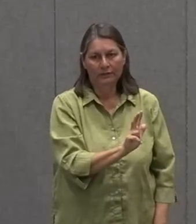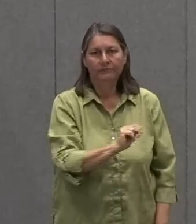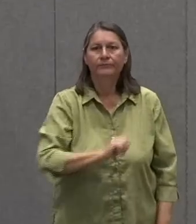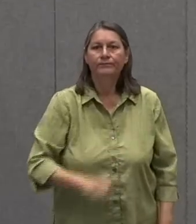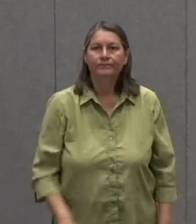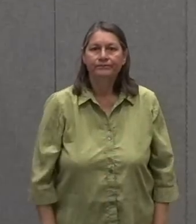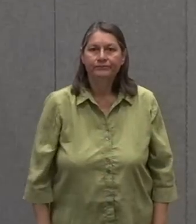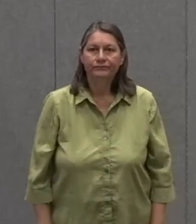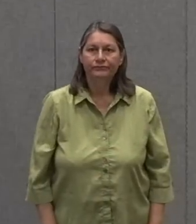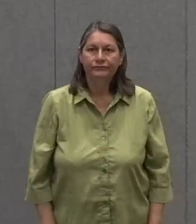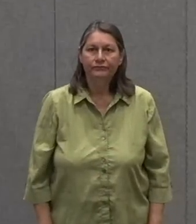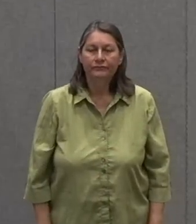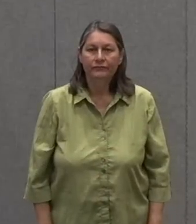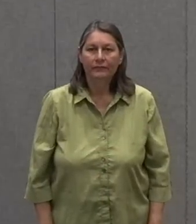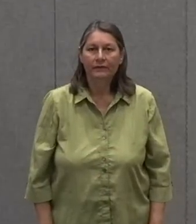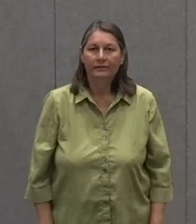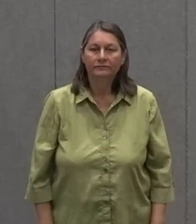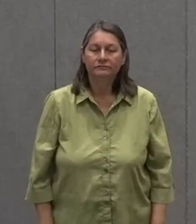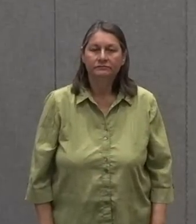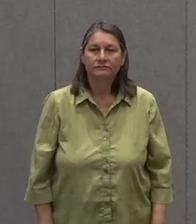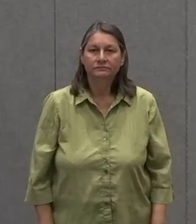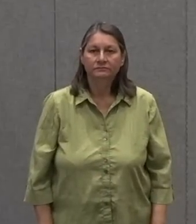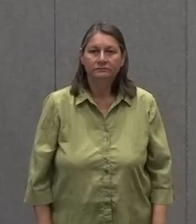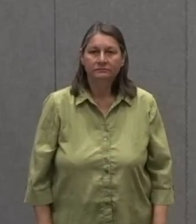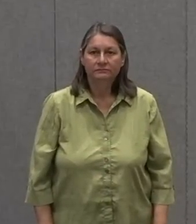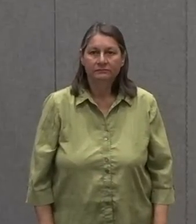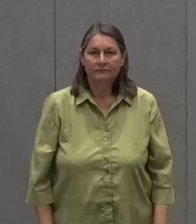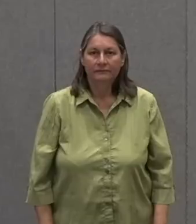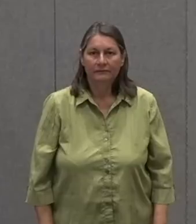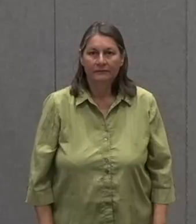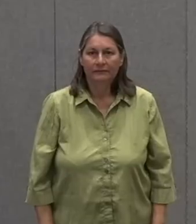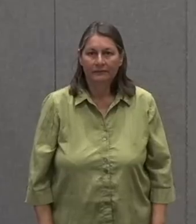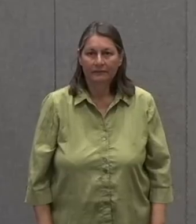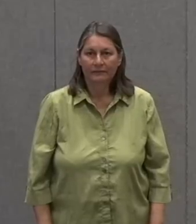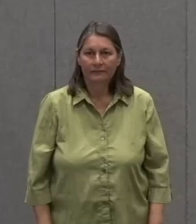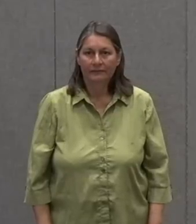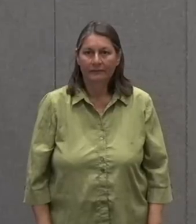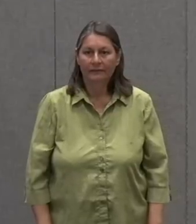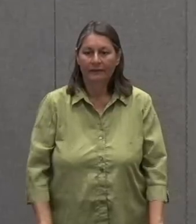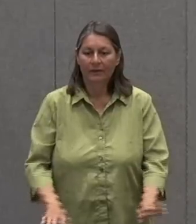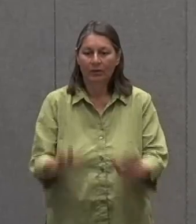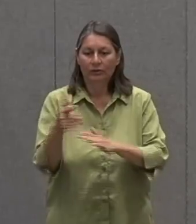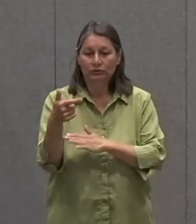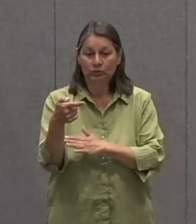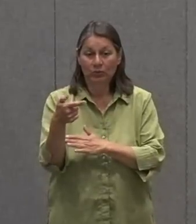So then let's do seven. What would the remainder be?